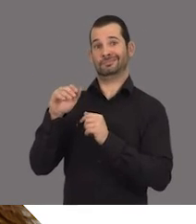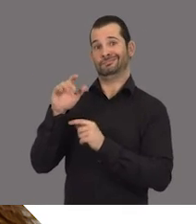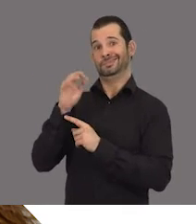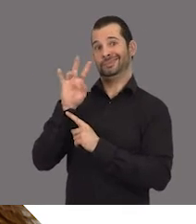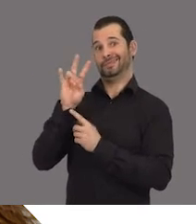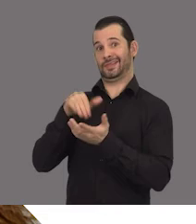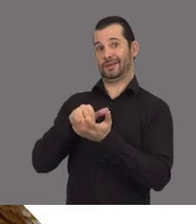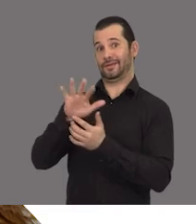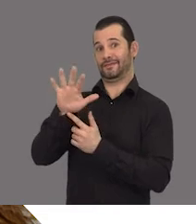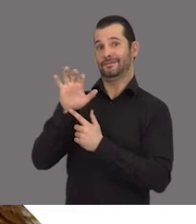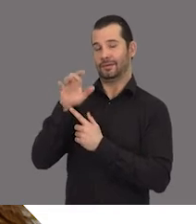claim you are eligible to make.